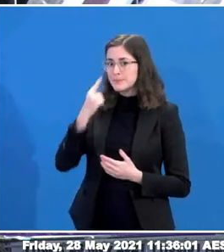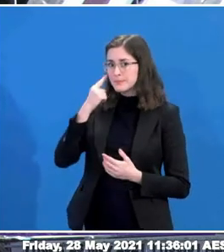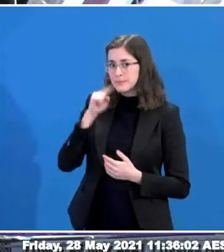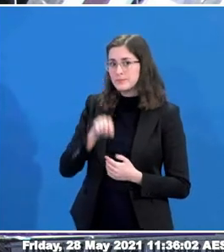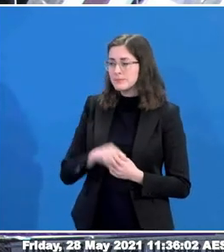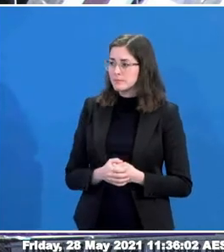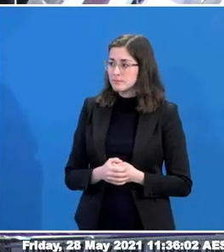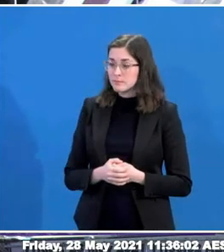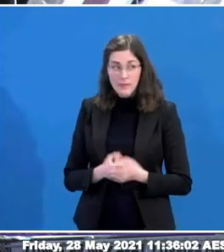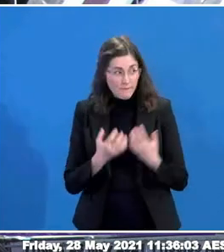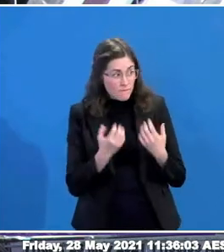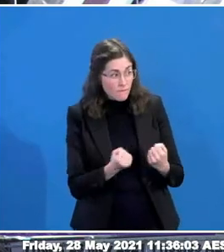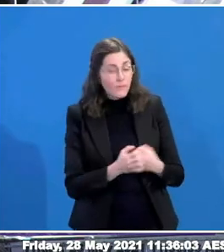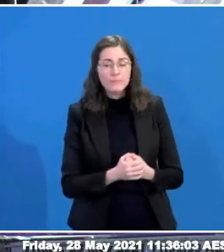Have you got that? Yes, thank you.